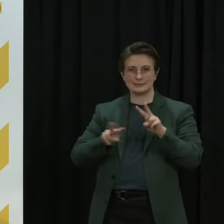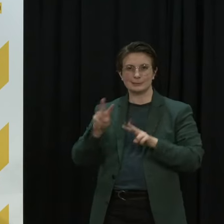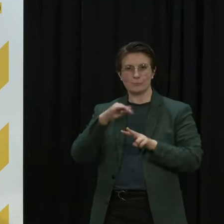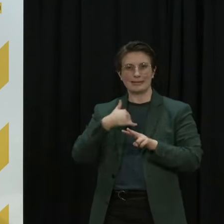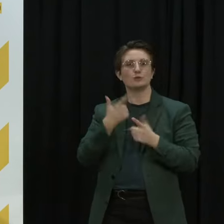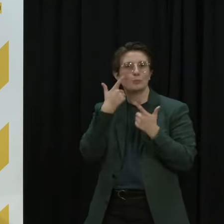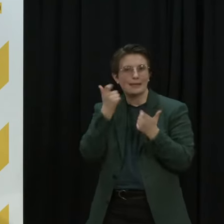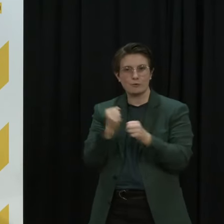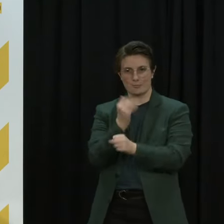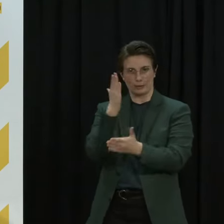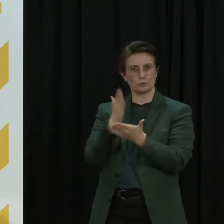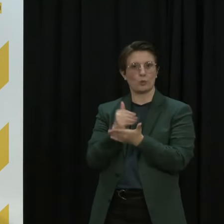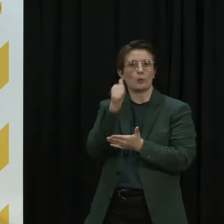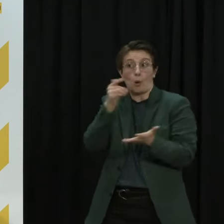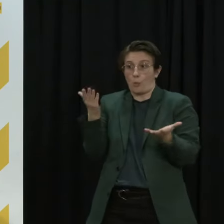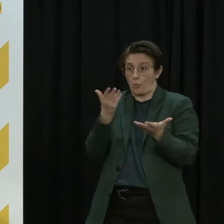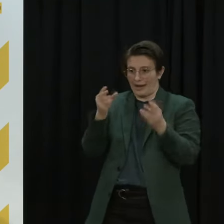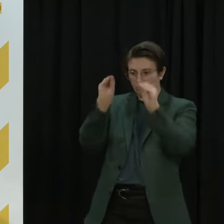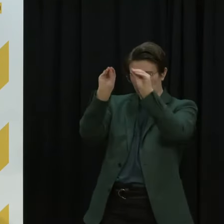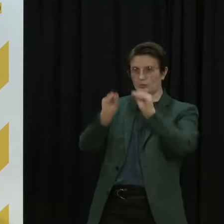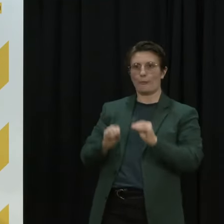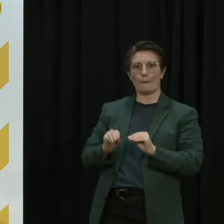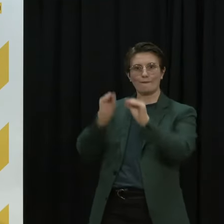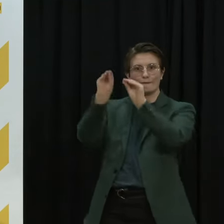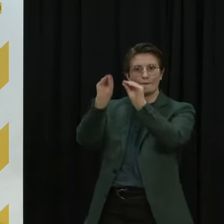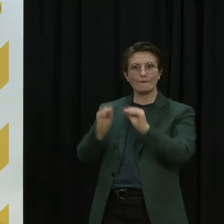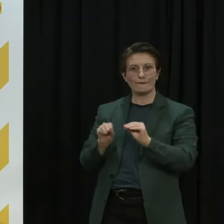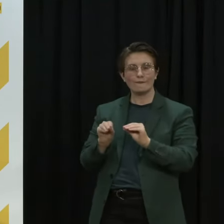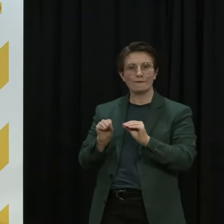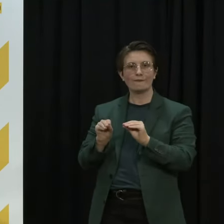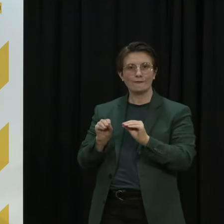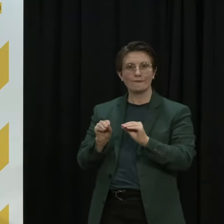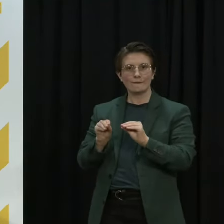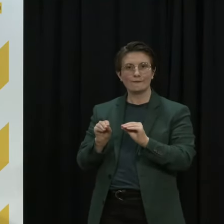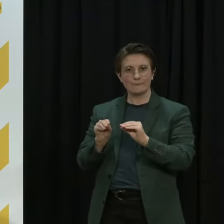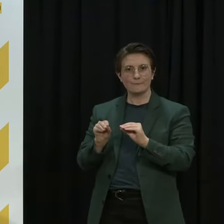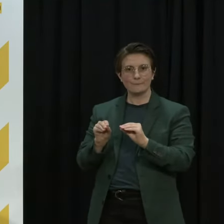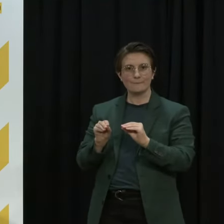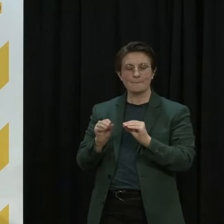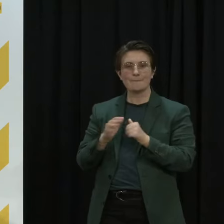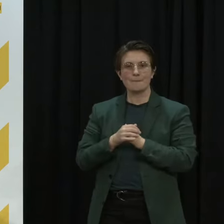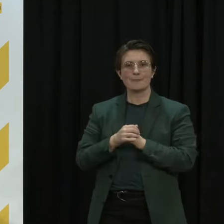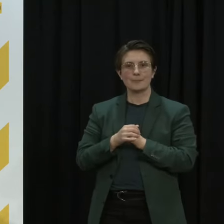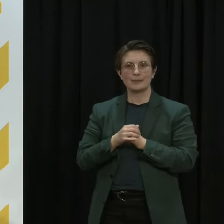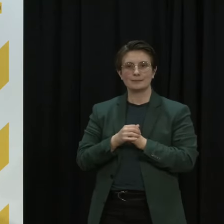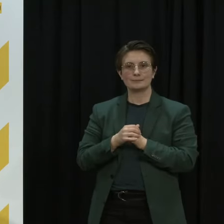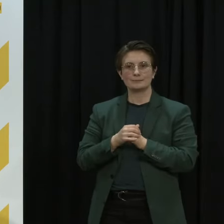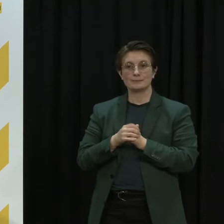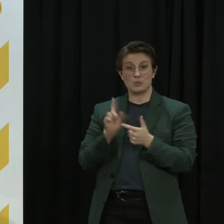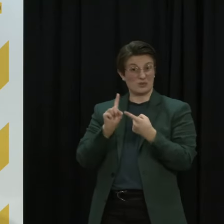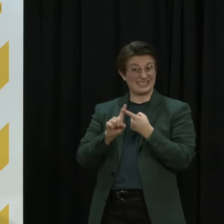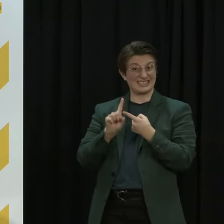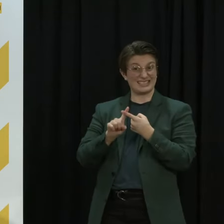is look at where the risk is and where the best place to put the boundaries. We do not have time to do that